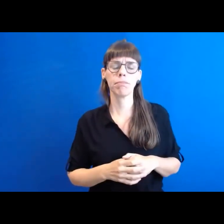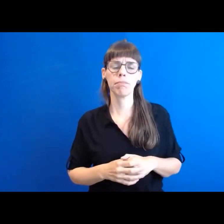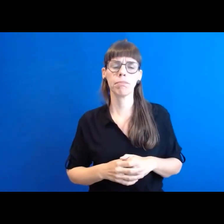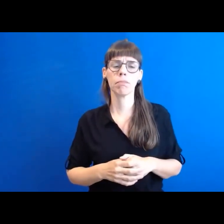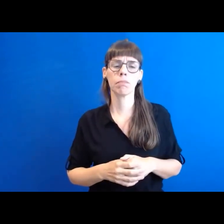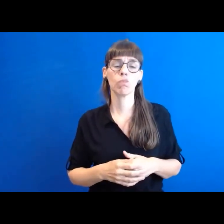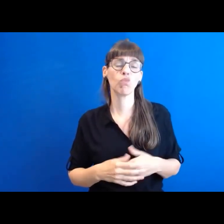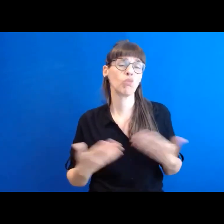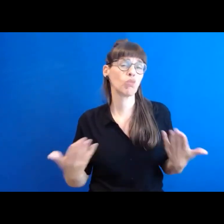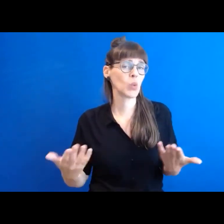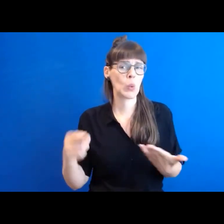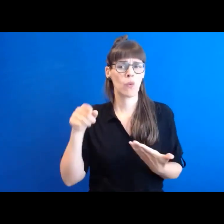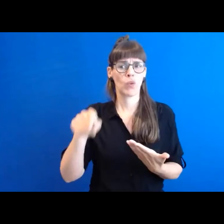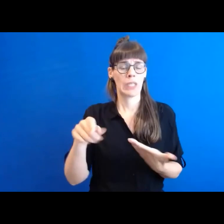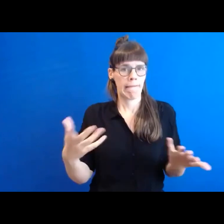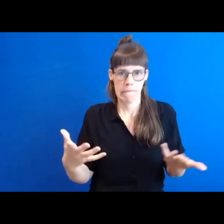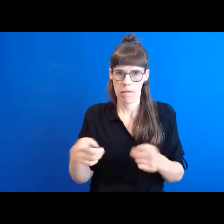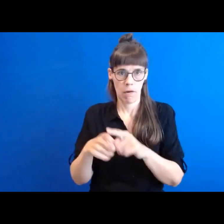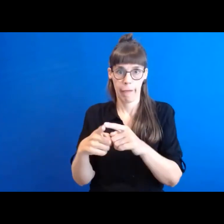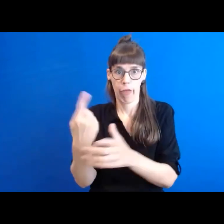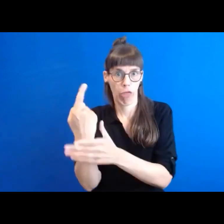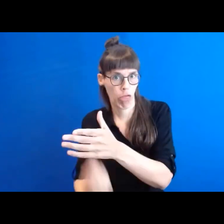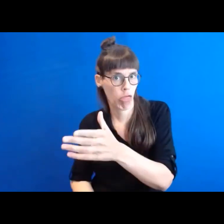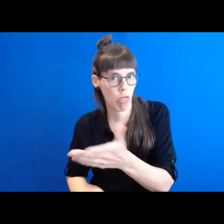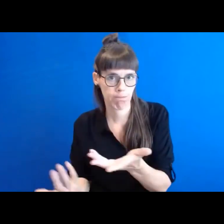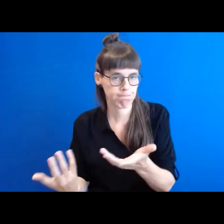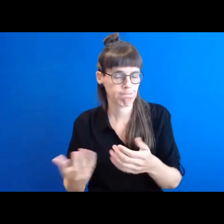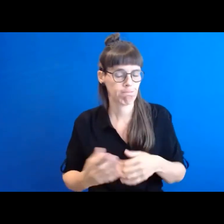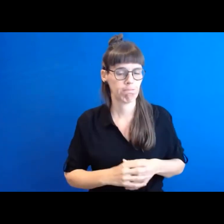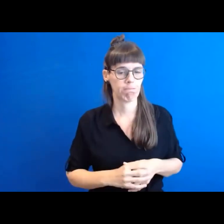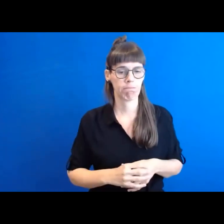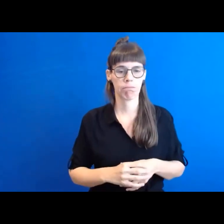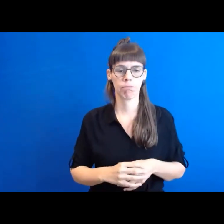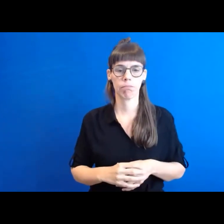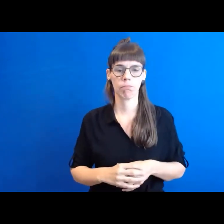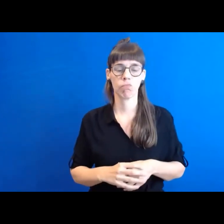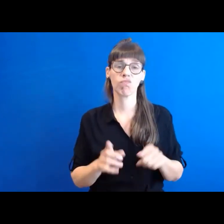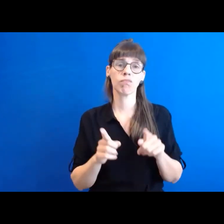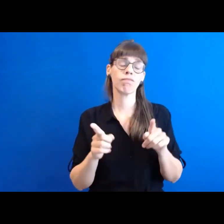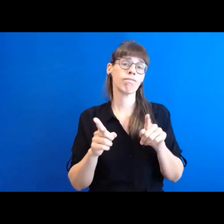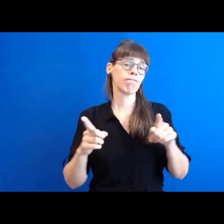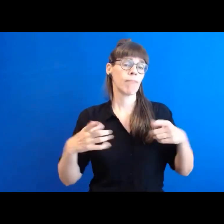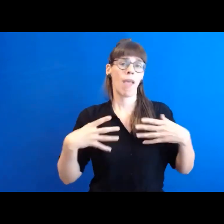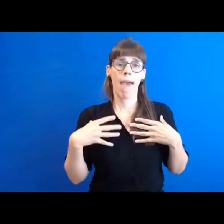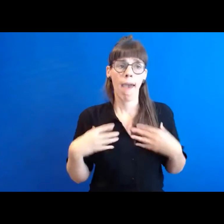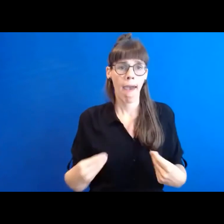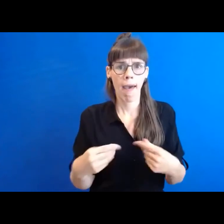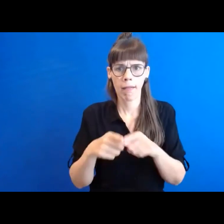this COVID response where everybody is at high risk. They really aggravate the situation and access to assistance.